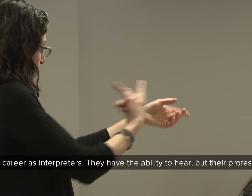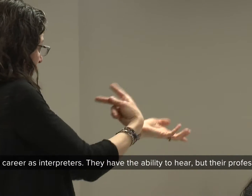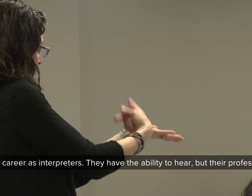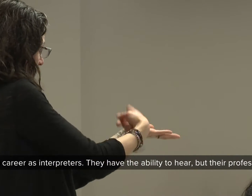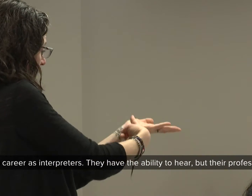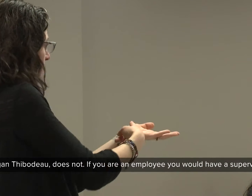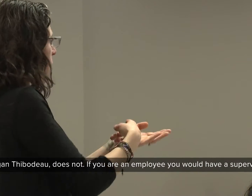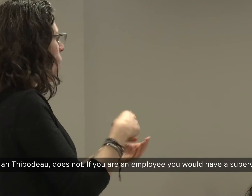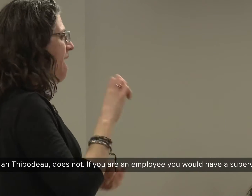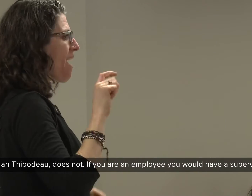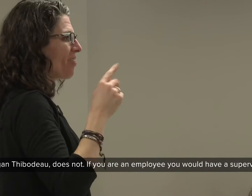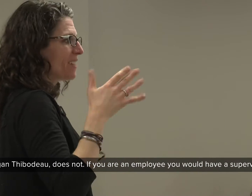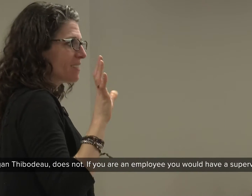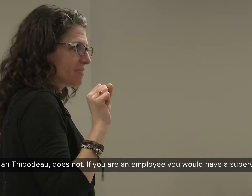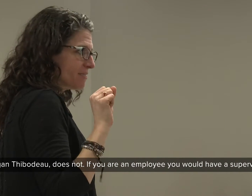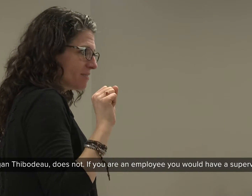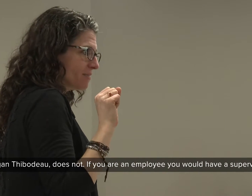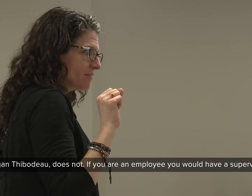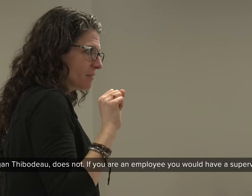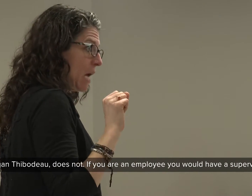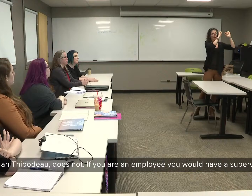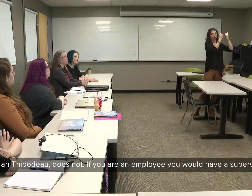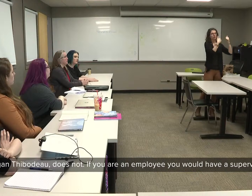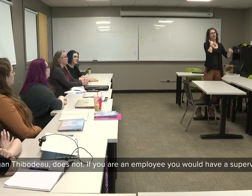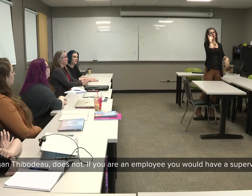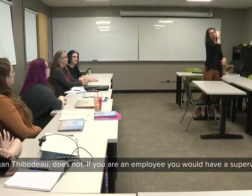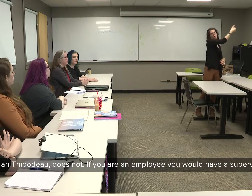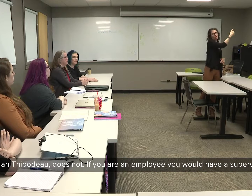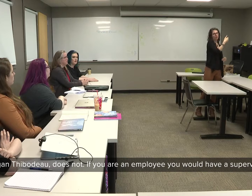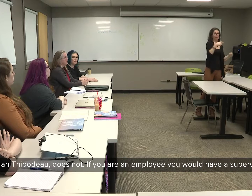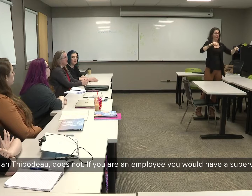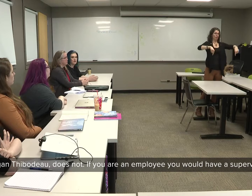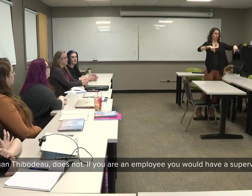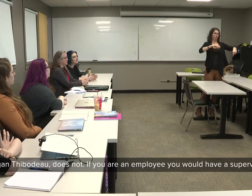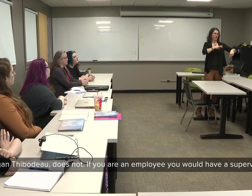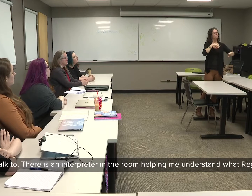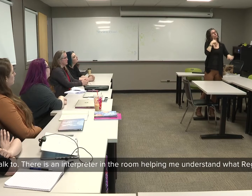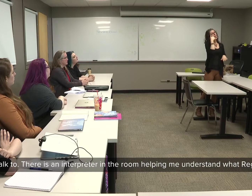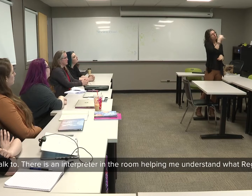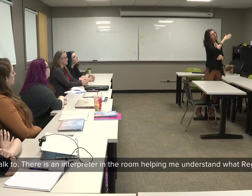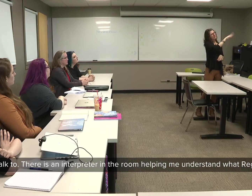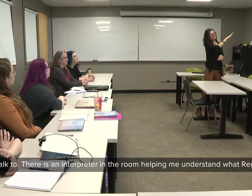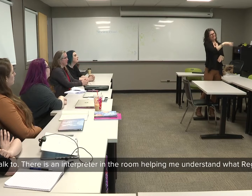with his loss, Maine now has just four a sl interpreters and the need is great.